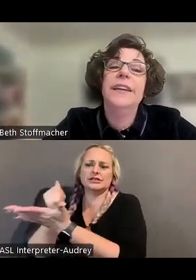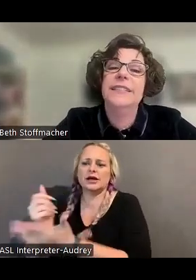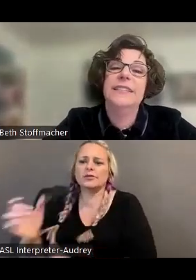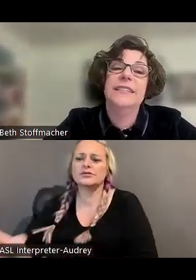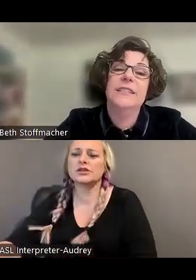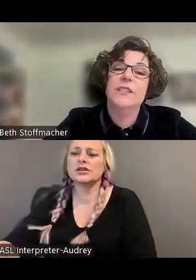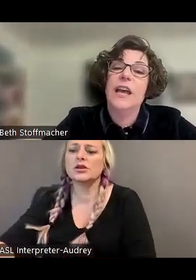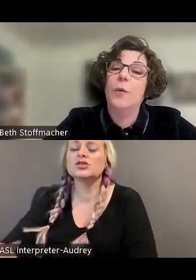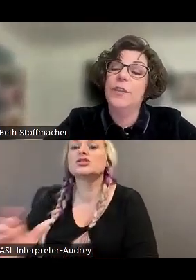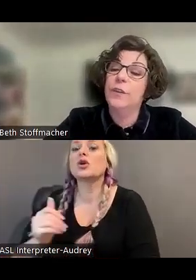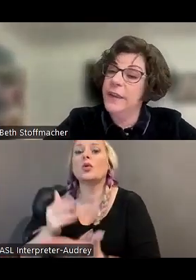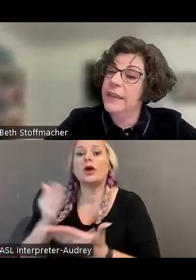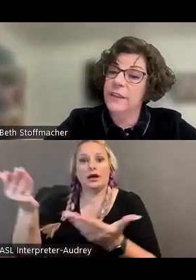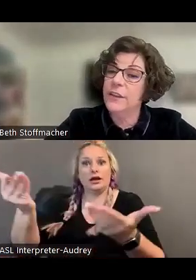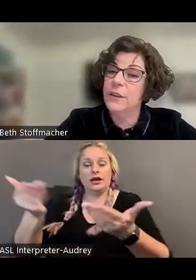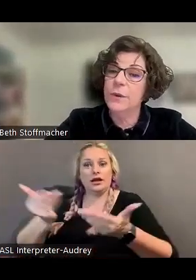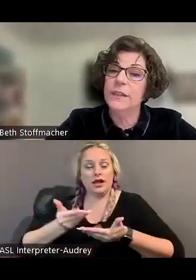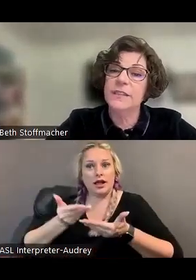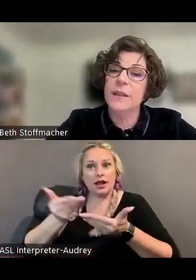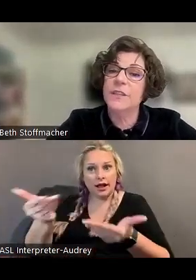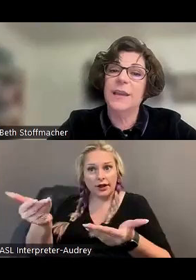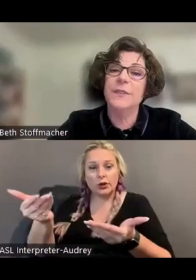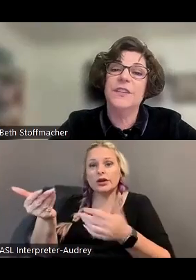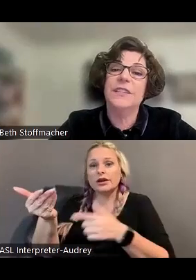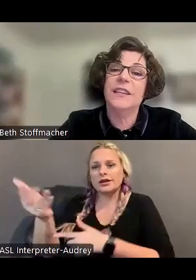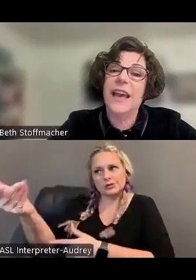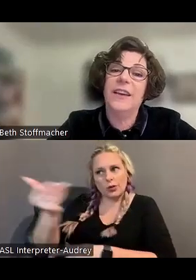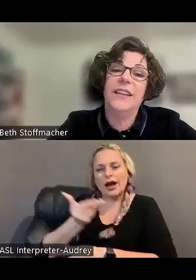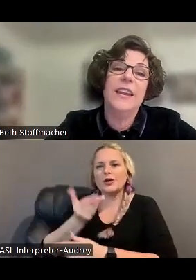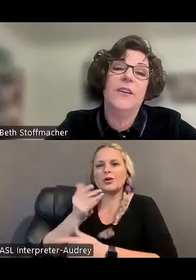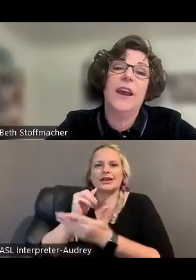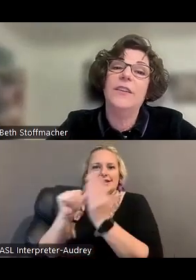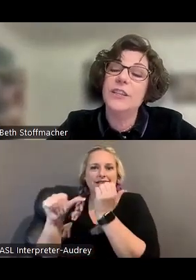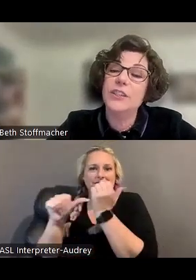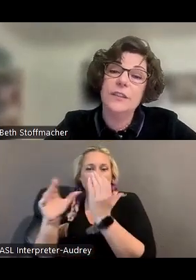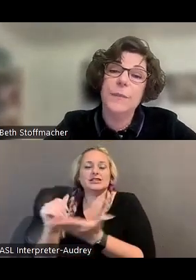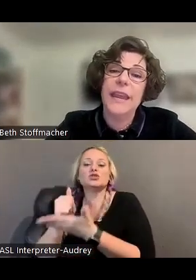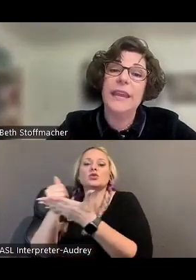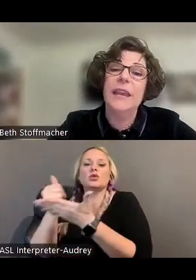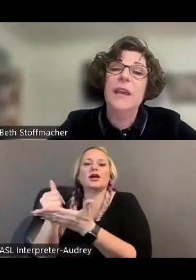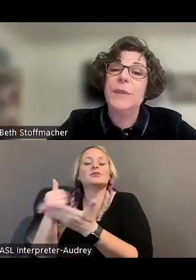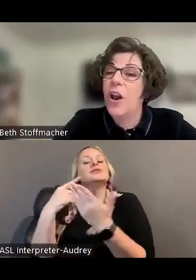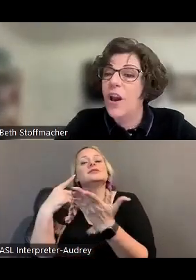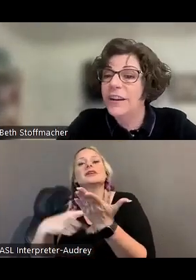assistance to help with creating their new work. Sometimes physicality or other issues may be hard,